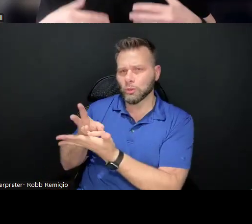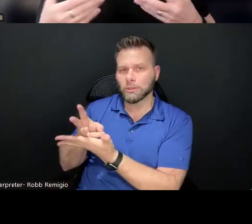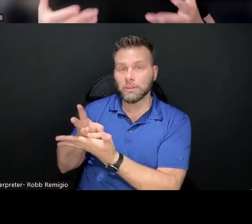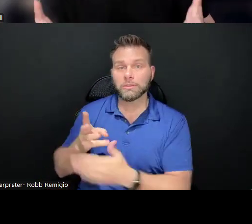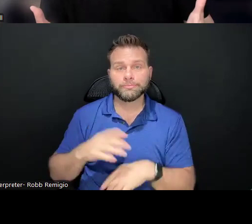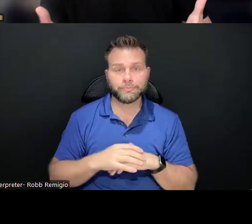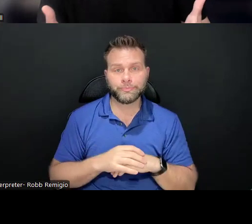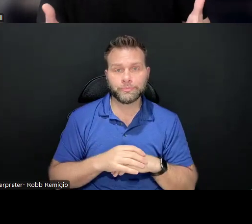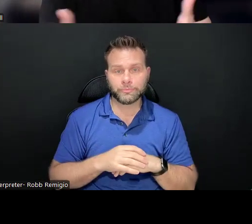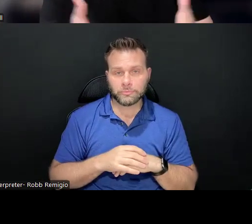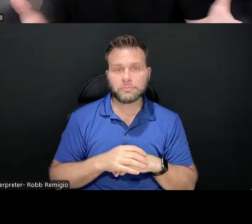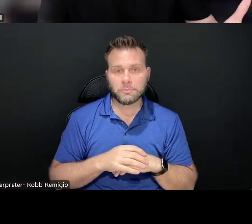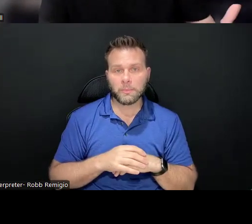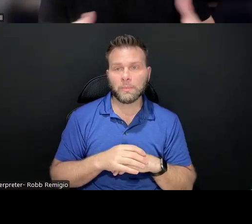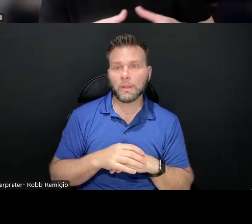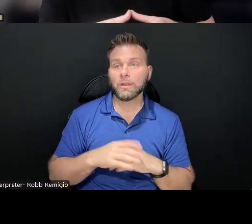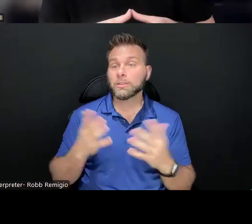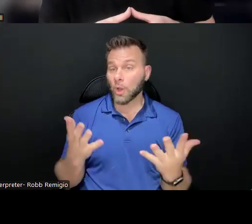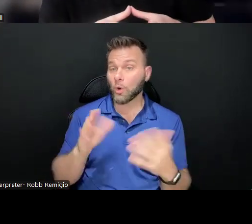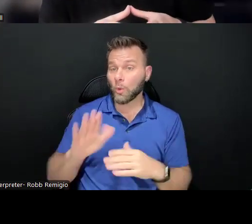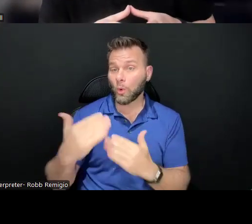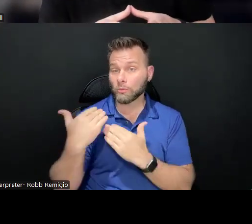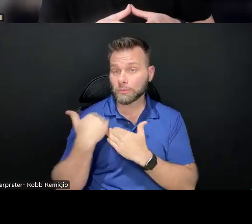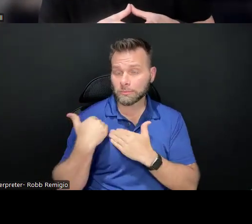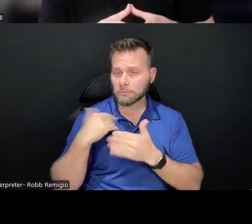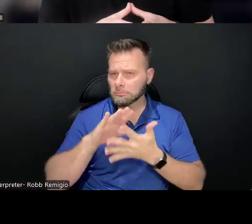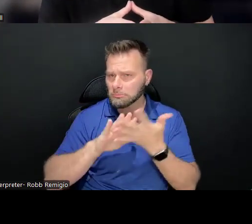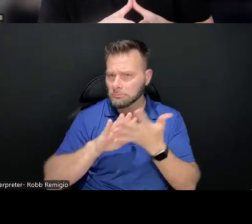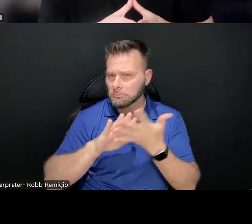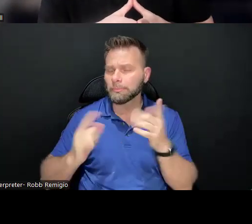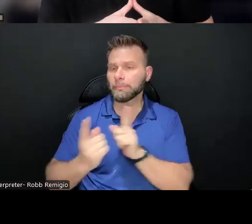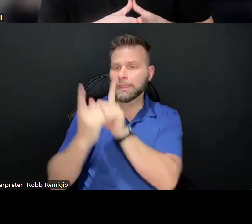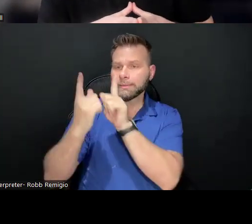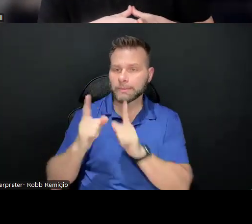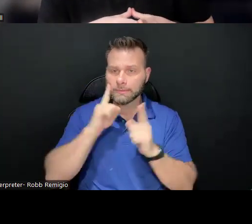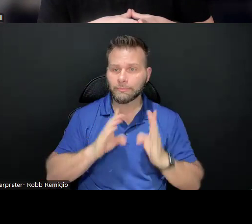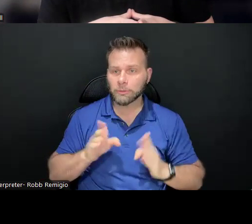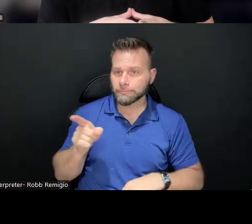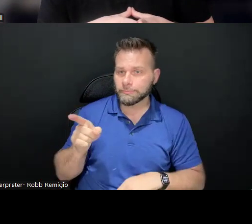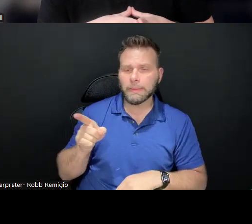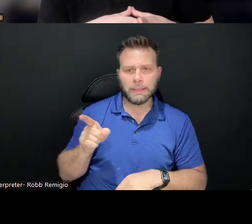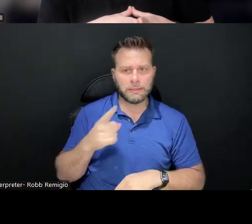If you realize in the course of your duties that you are running into a Deaf person who